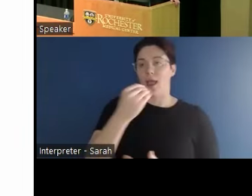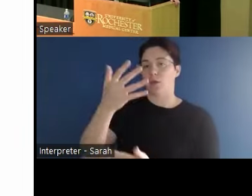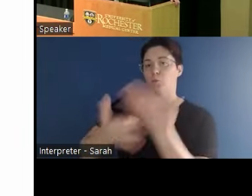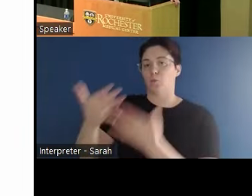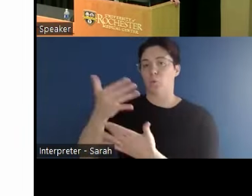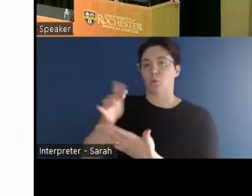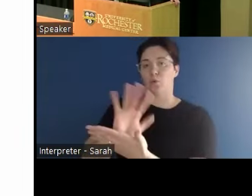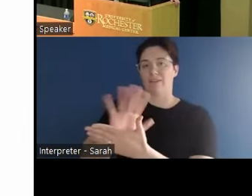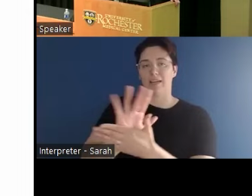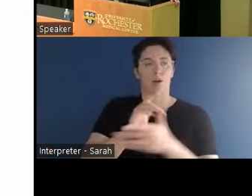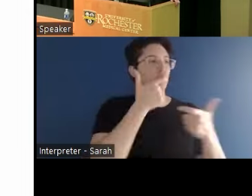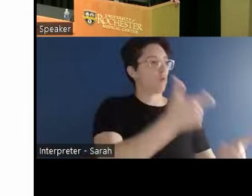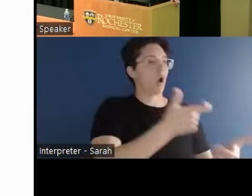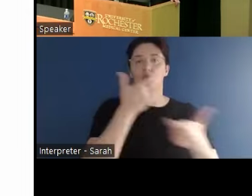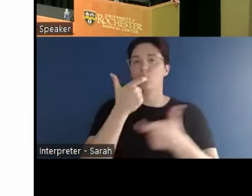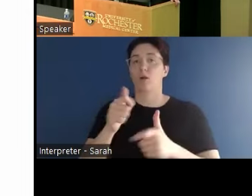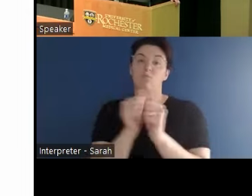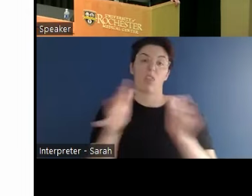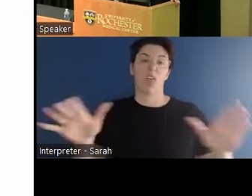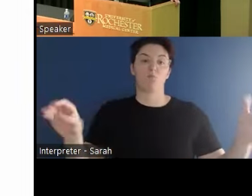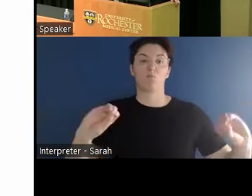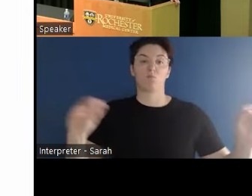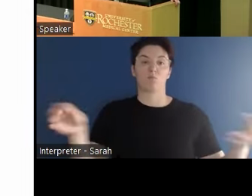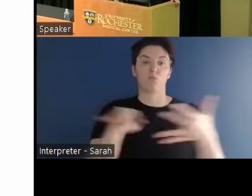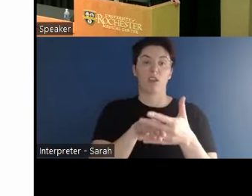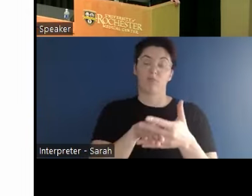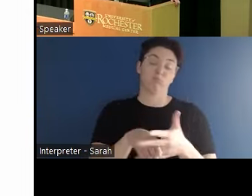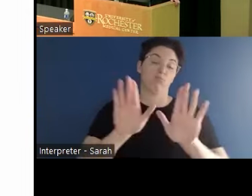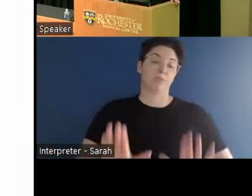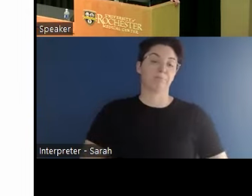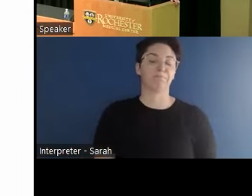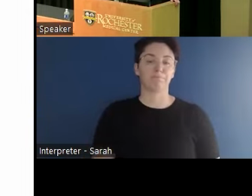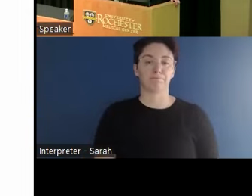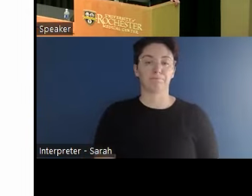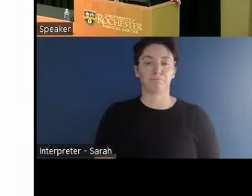throughout without any breaks so that was really great we also saw that there was hot